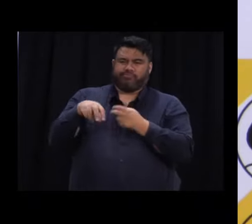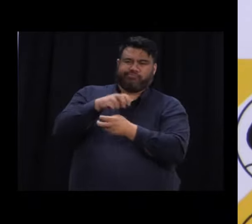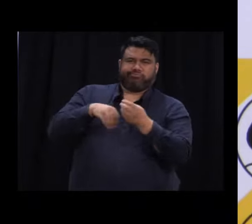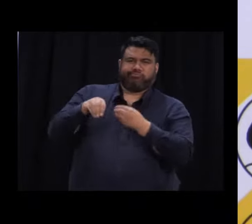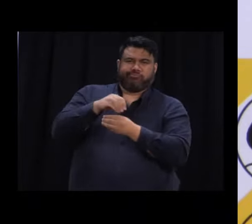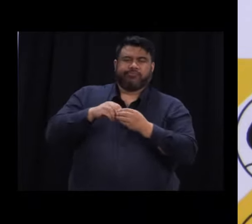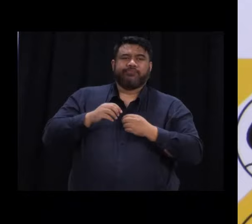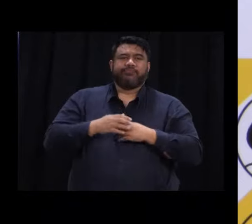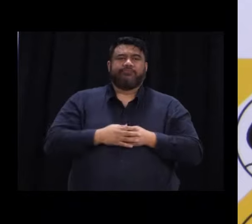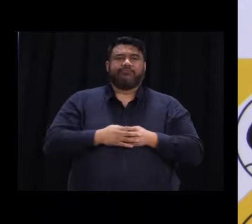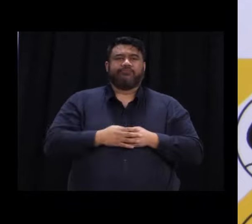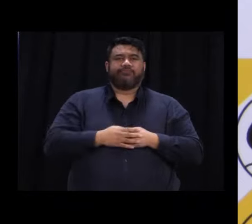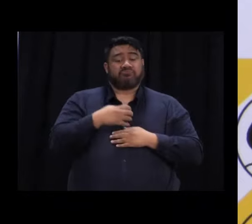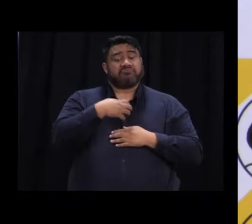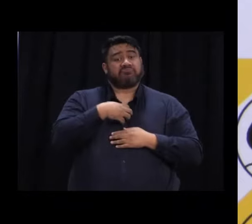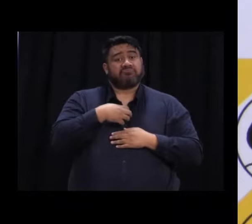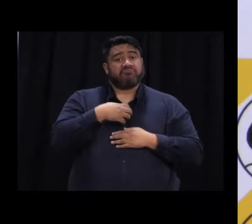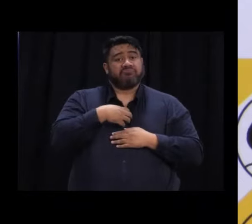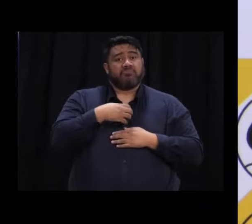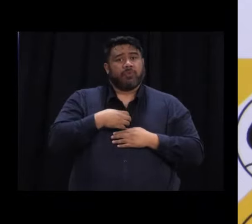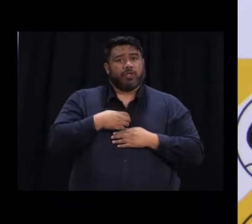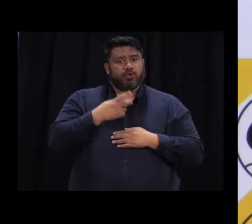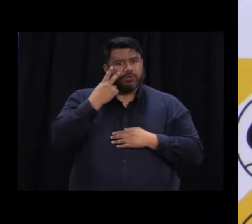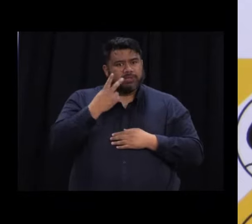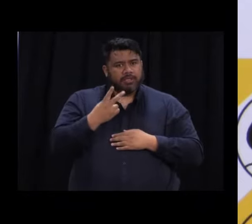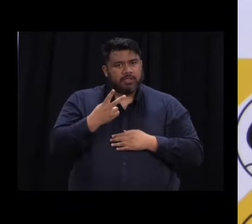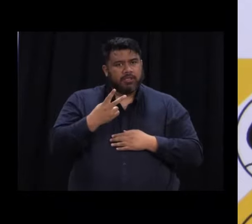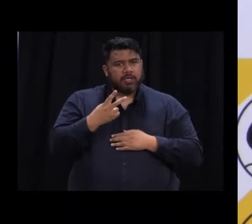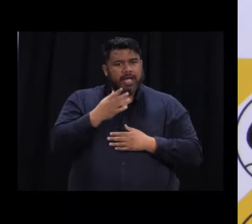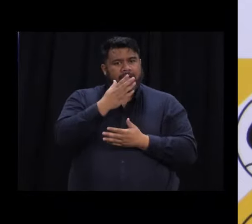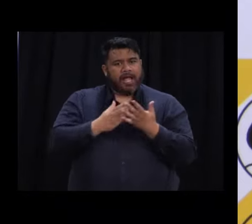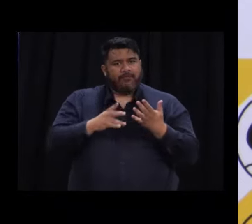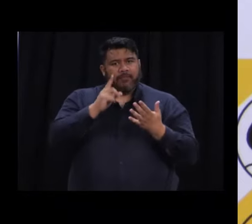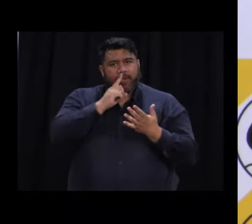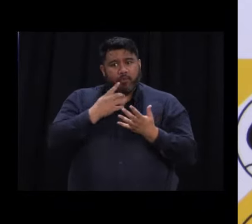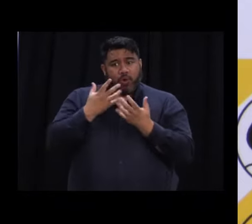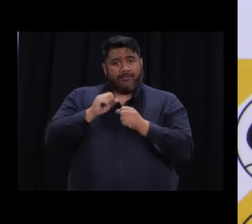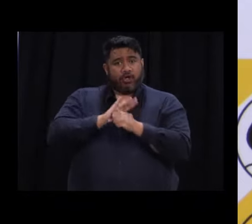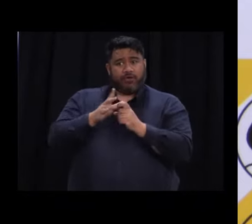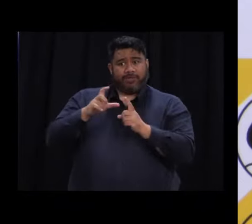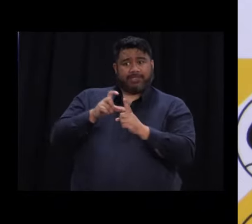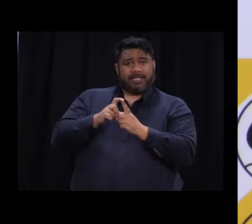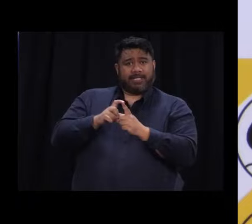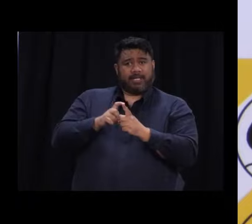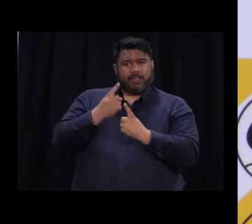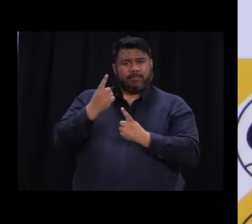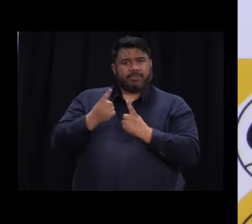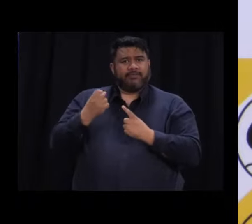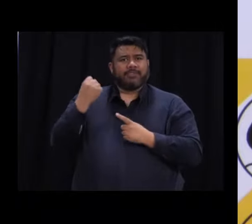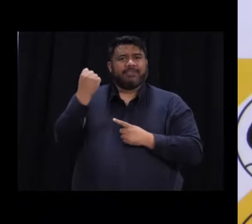sub-clusters. The majority of cases in the outbreak are now